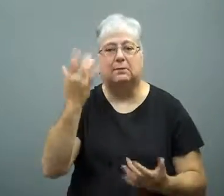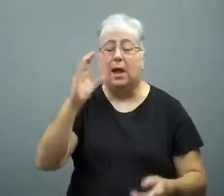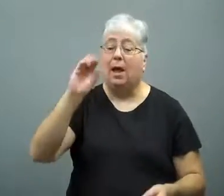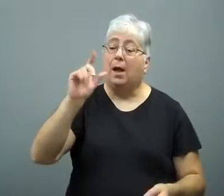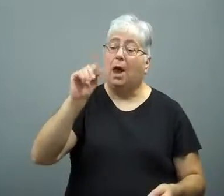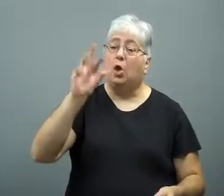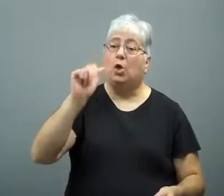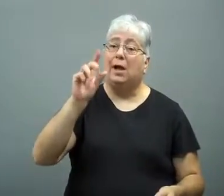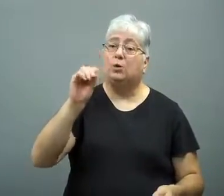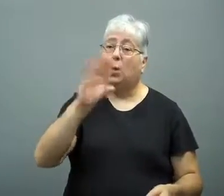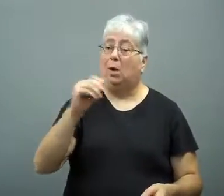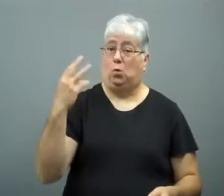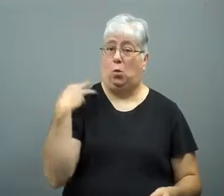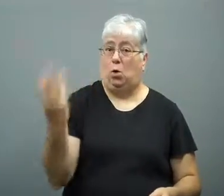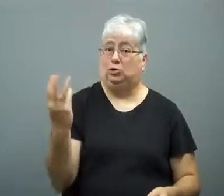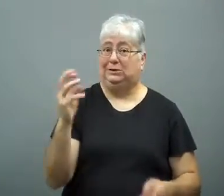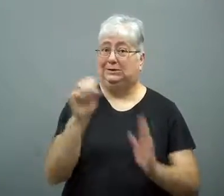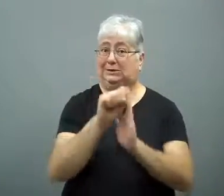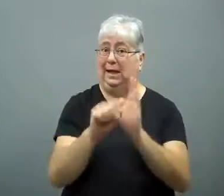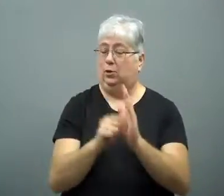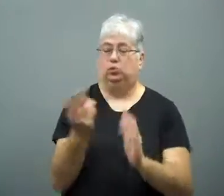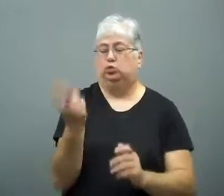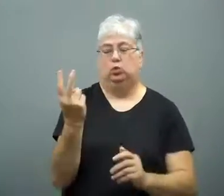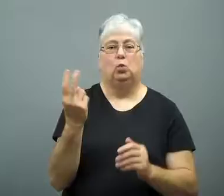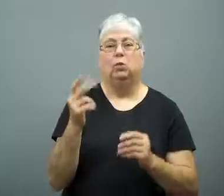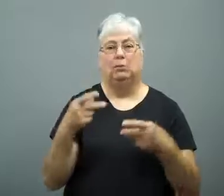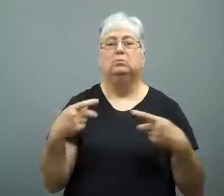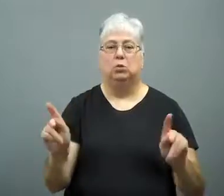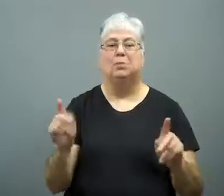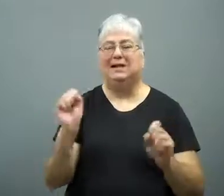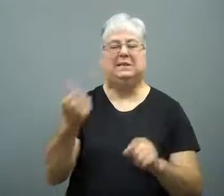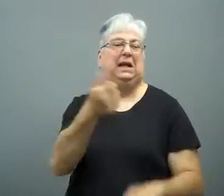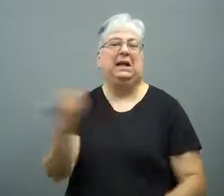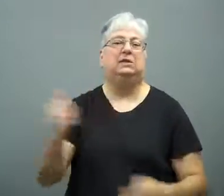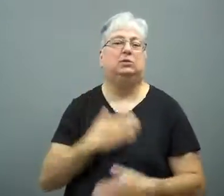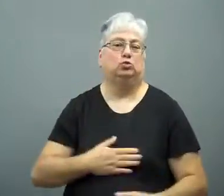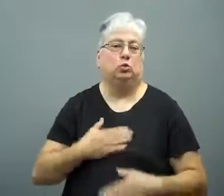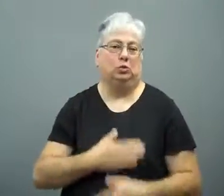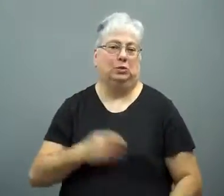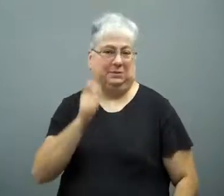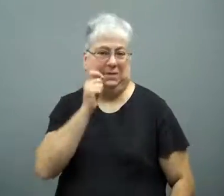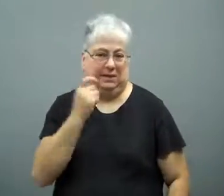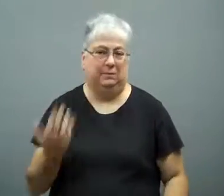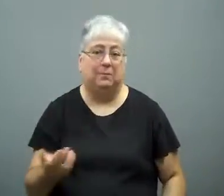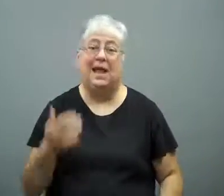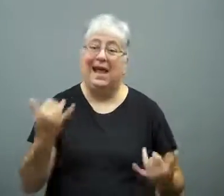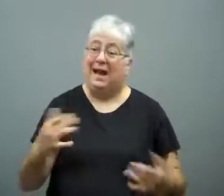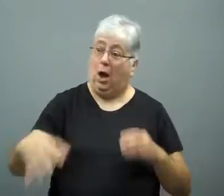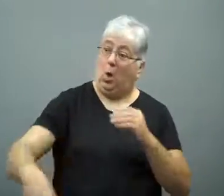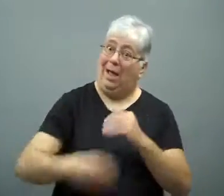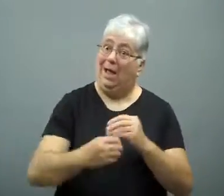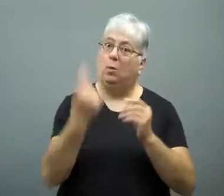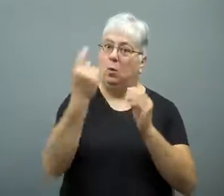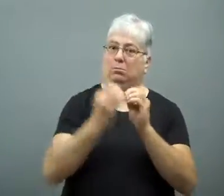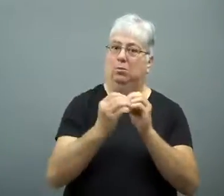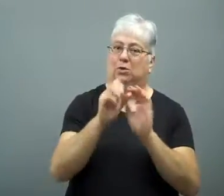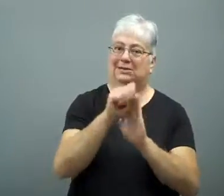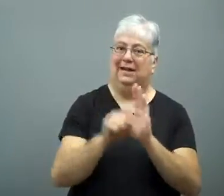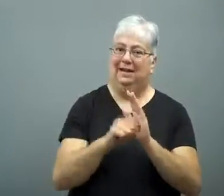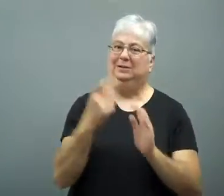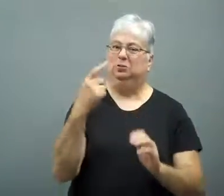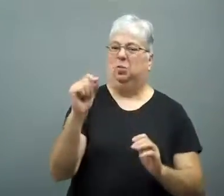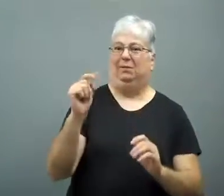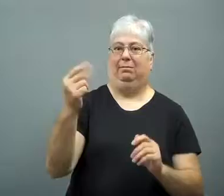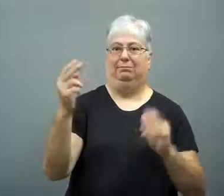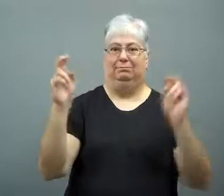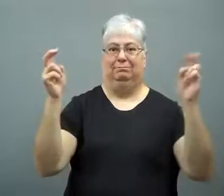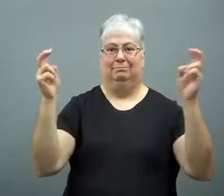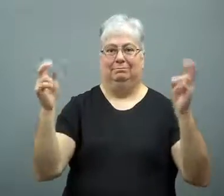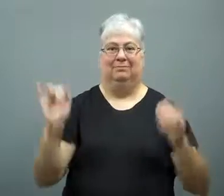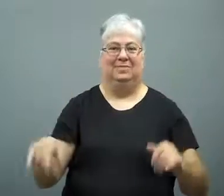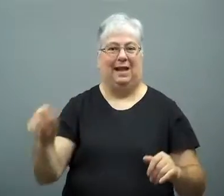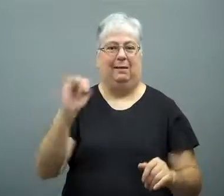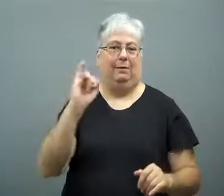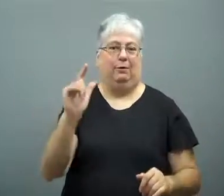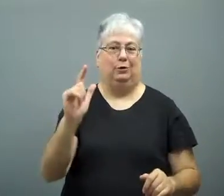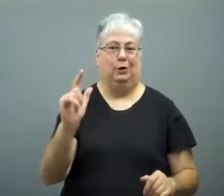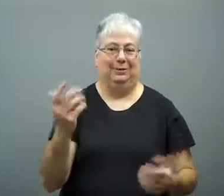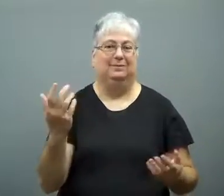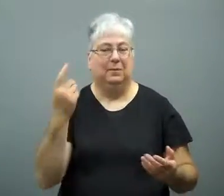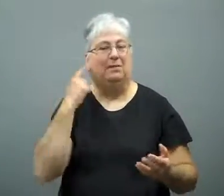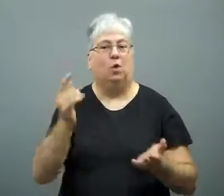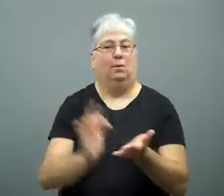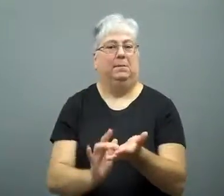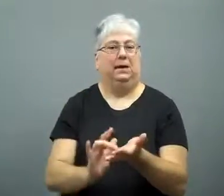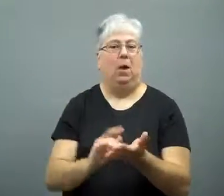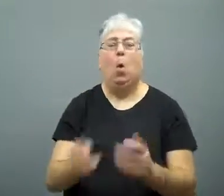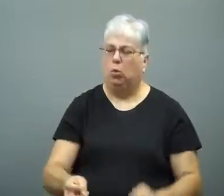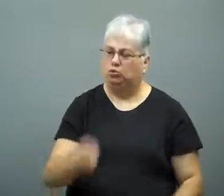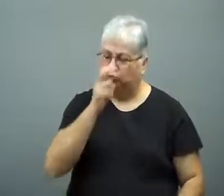Colorado and Washington are the only two states that allow recreational use.